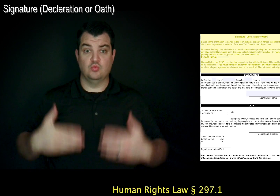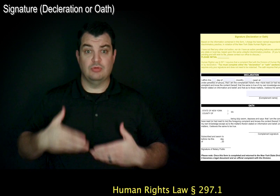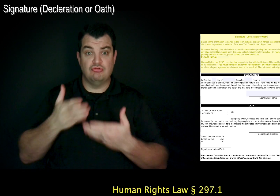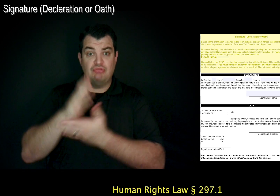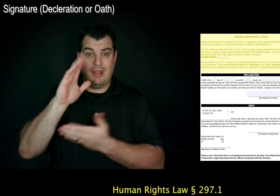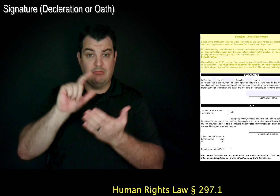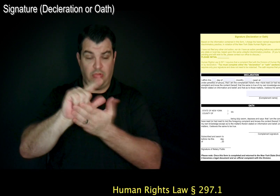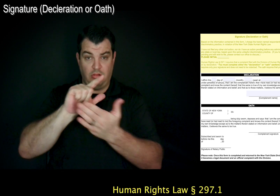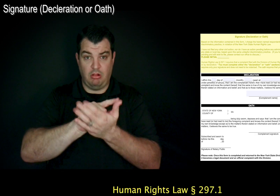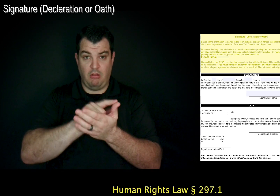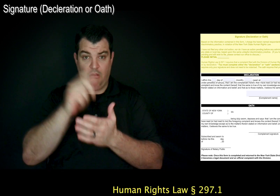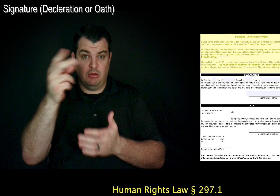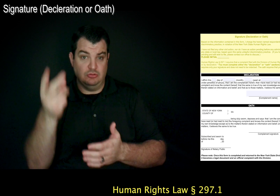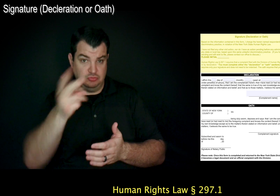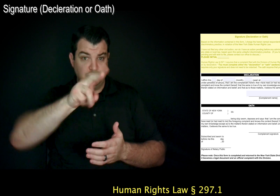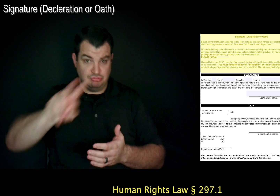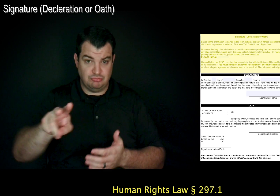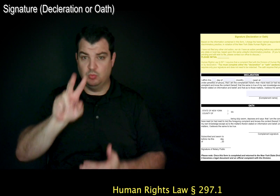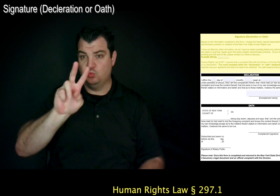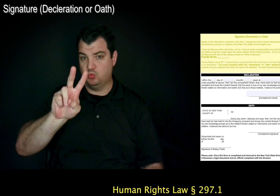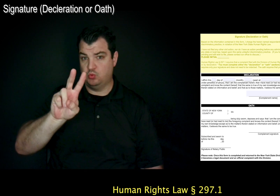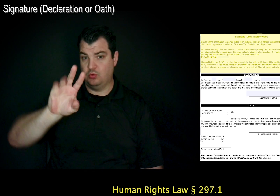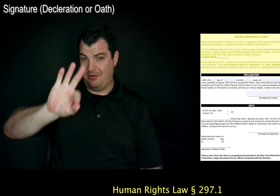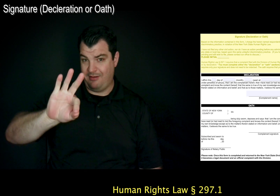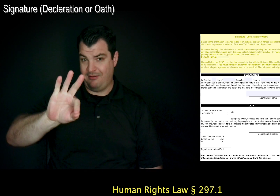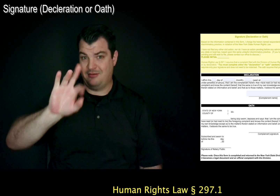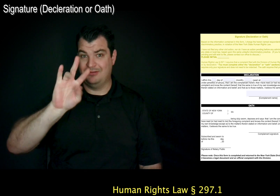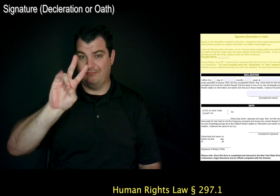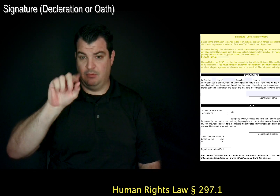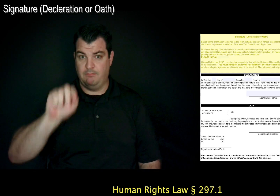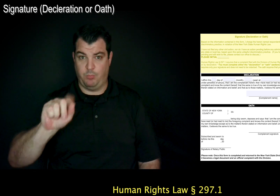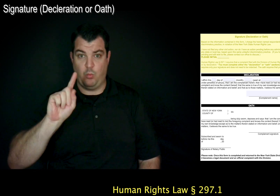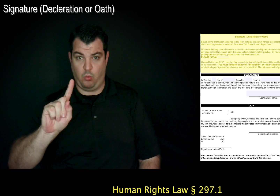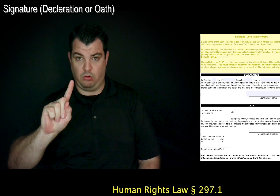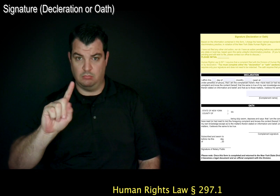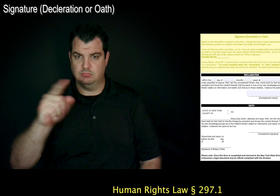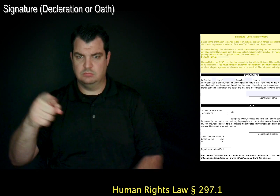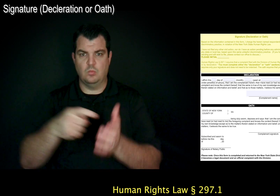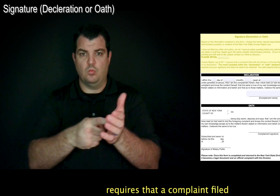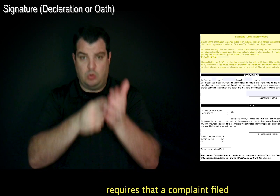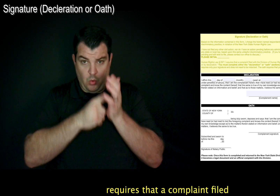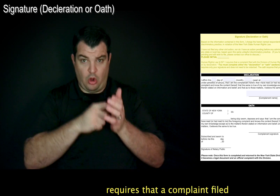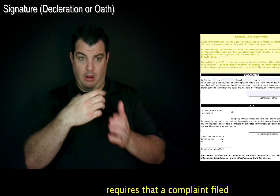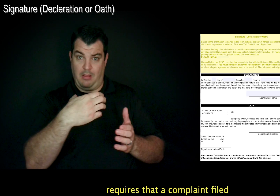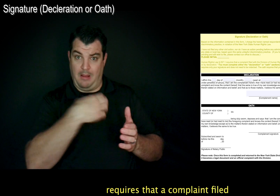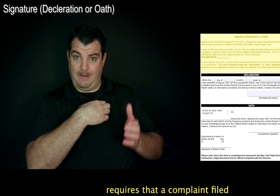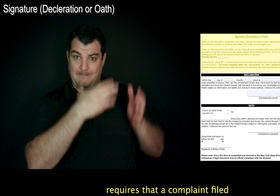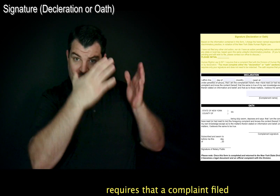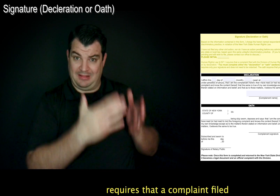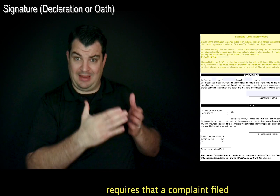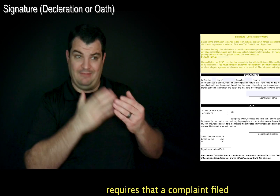Human Rights Law § 297.1 requires that a complaint filed